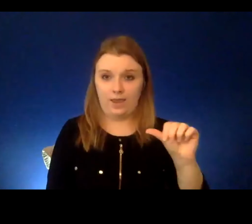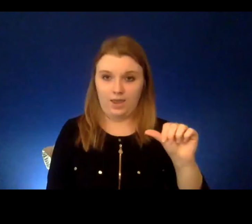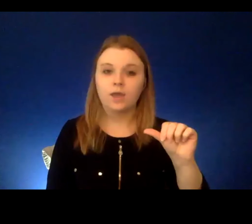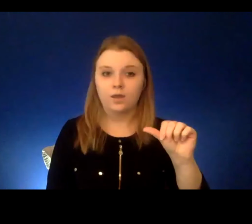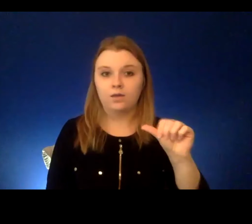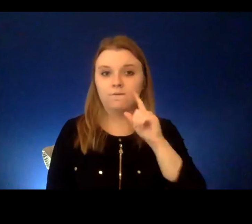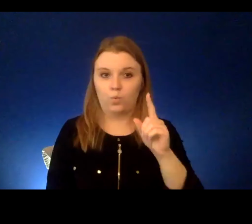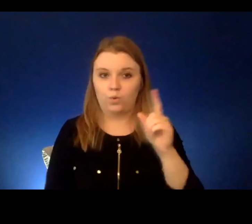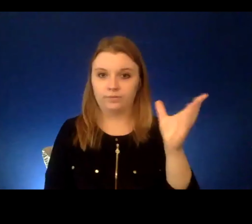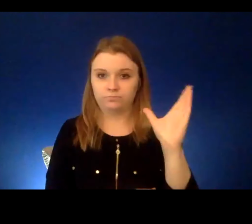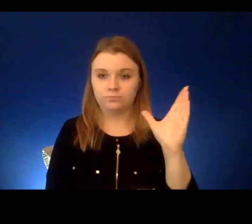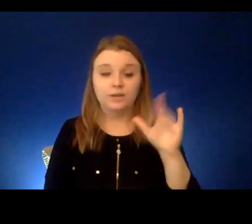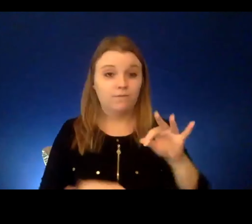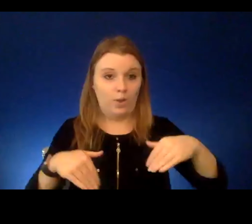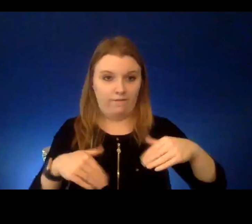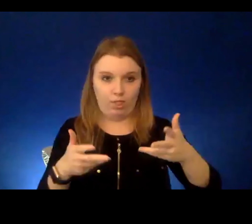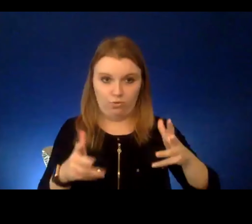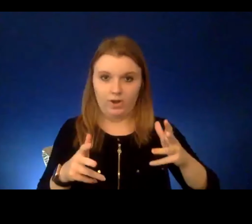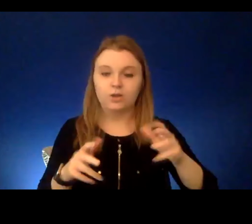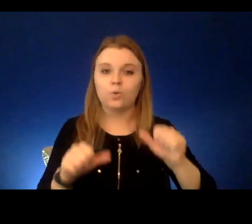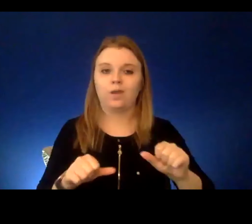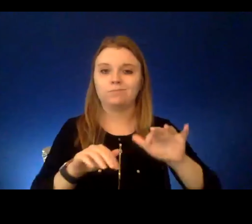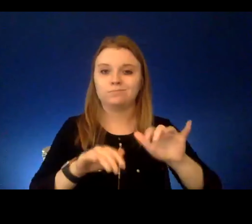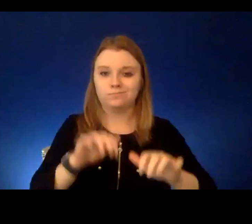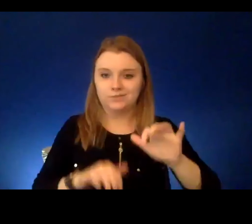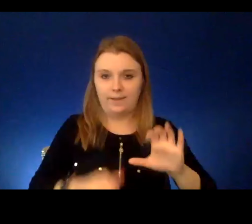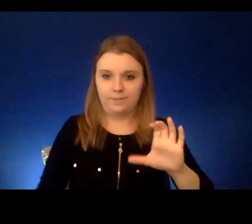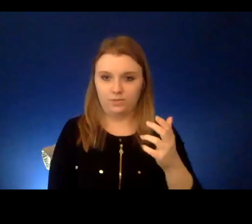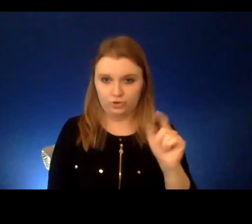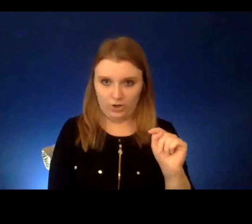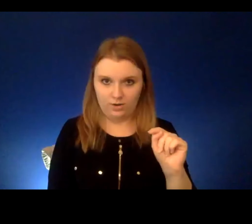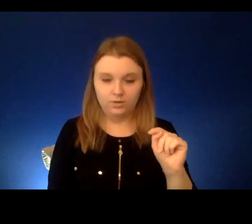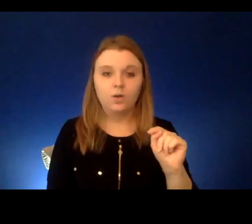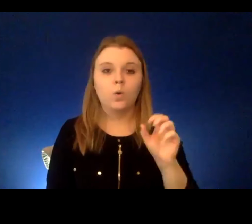If you haven't already, you can enter a question in the chat or you can raise your hand.